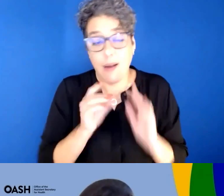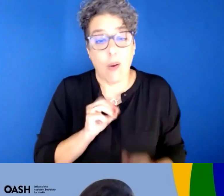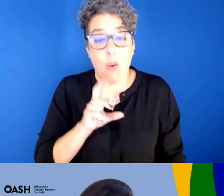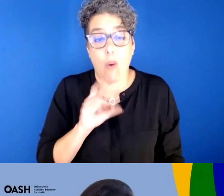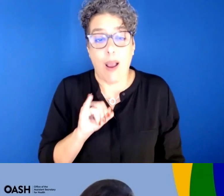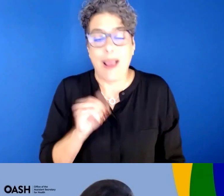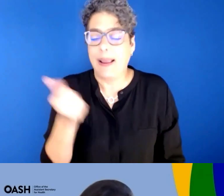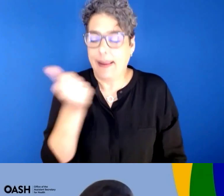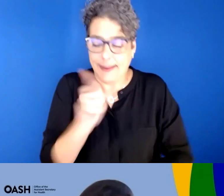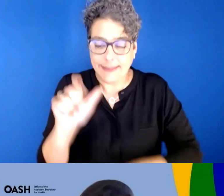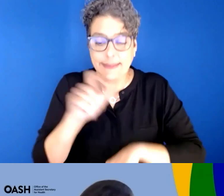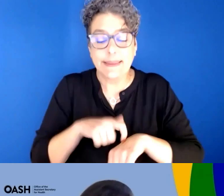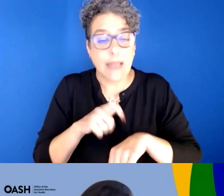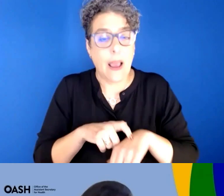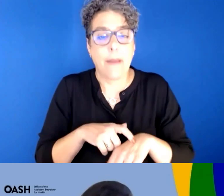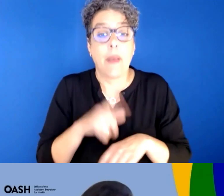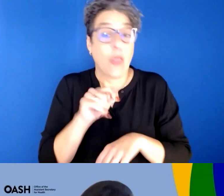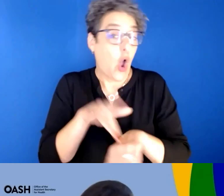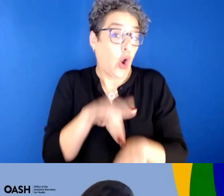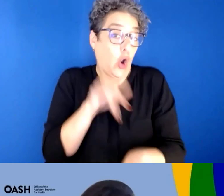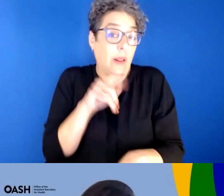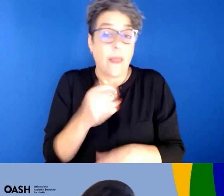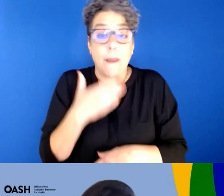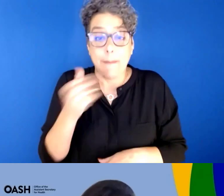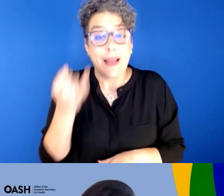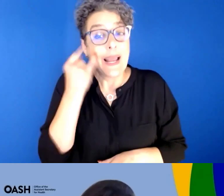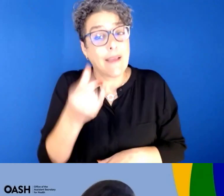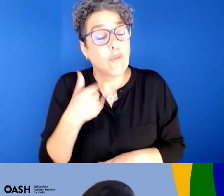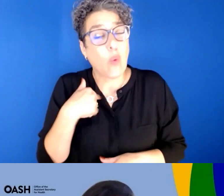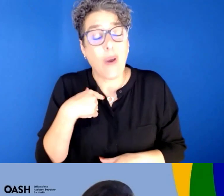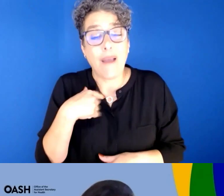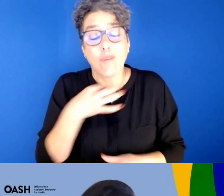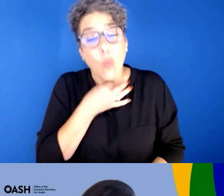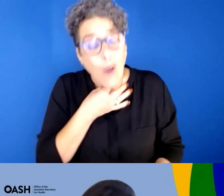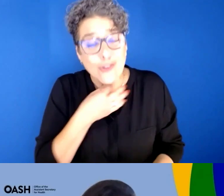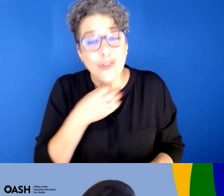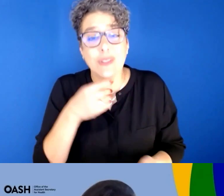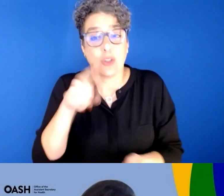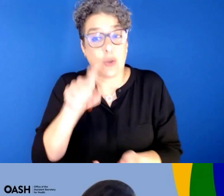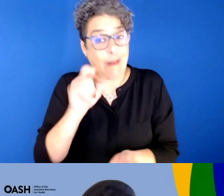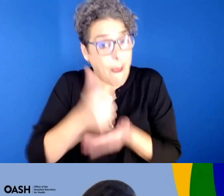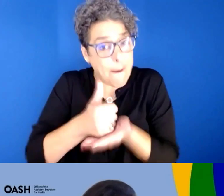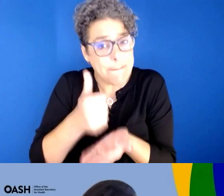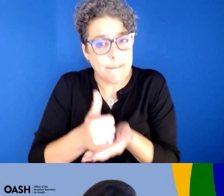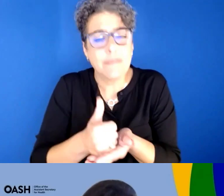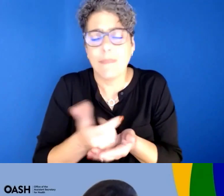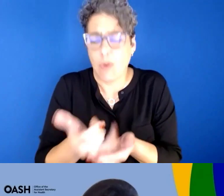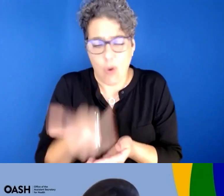or if you have questions, call us. We have investigators on call every day.